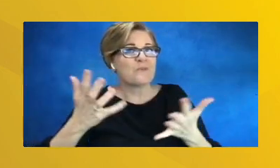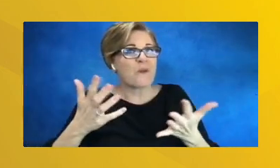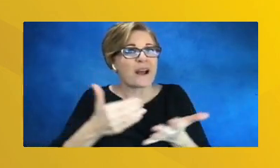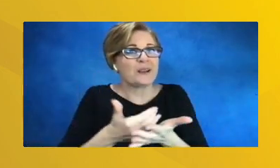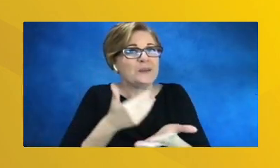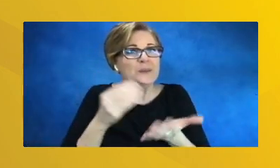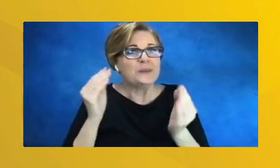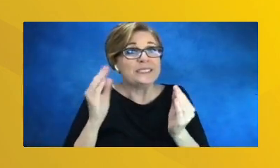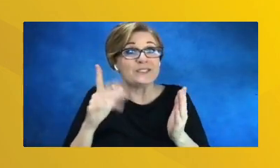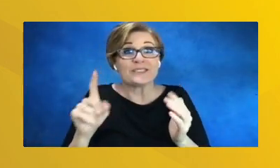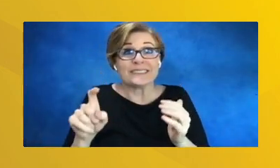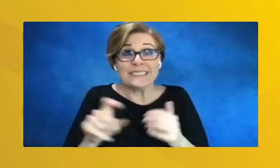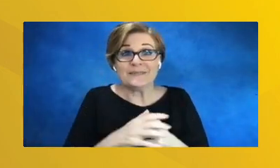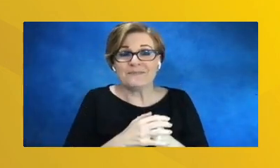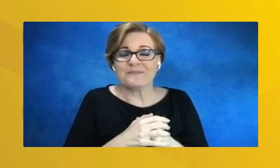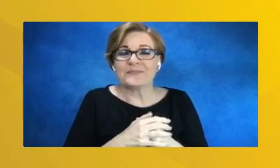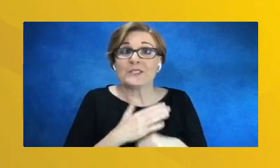So please be on the lookout for that.